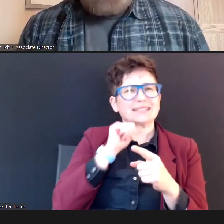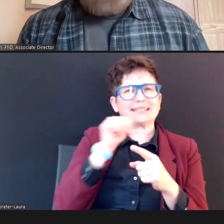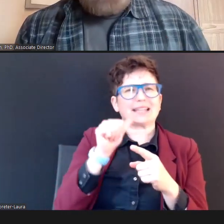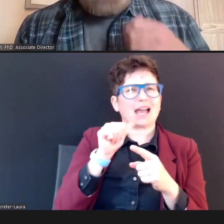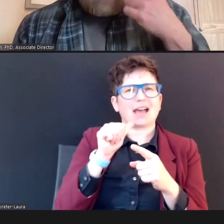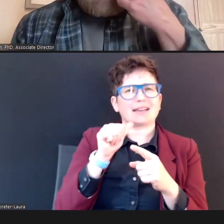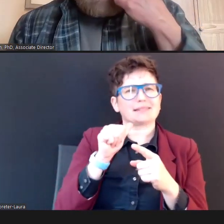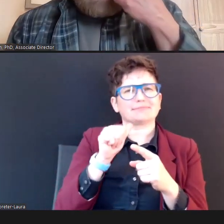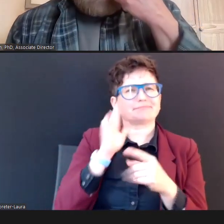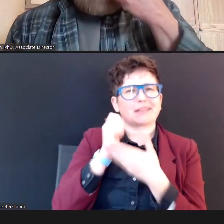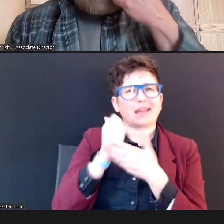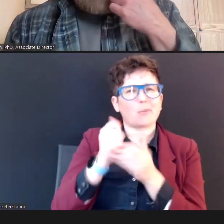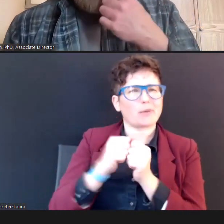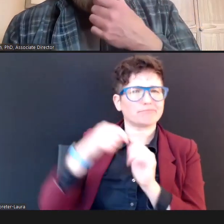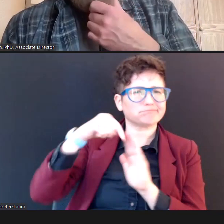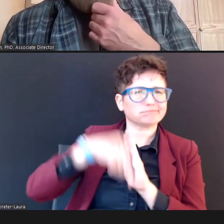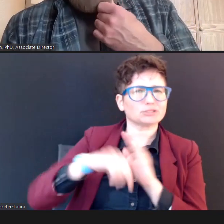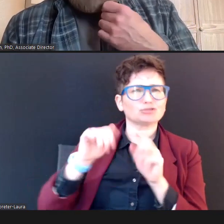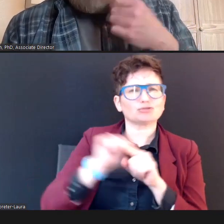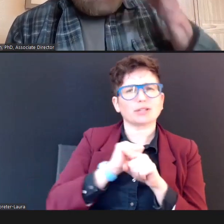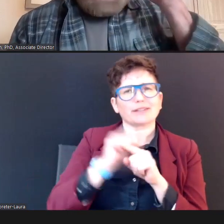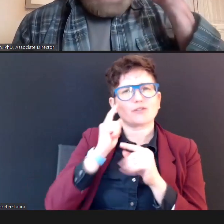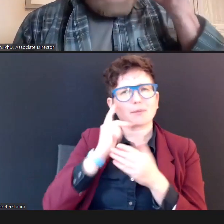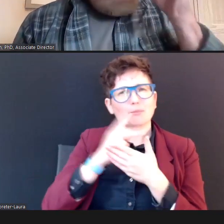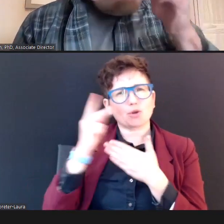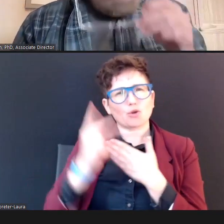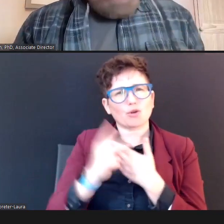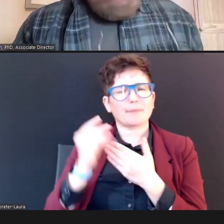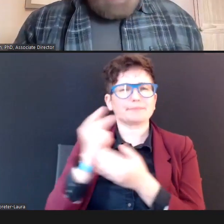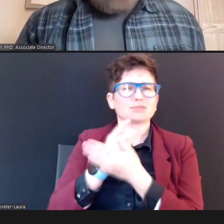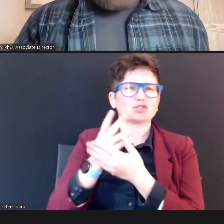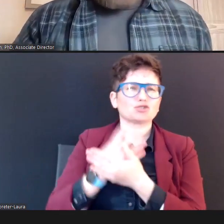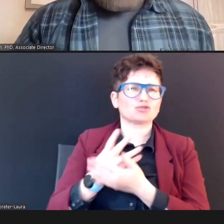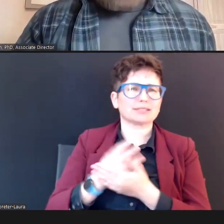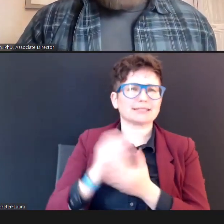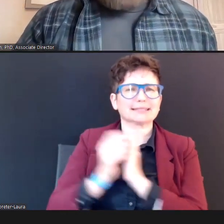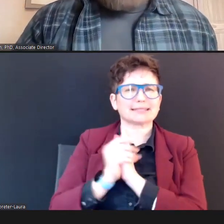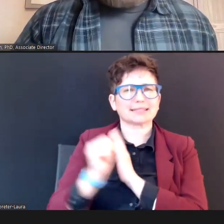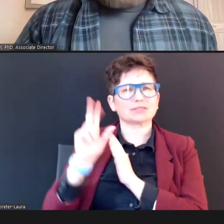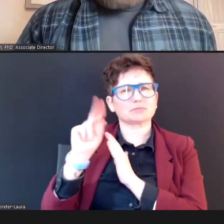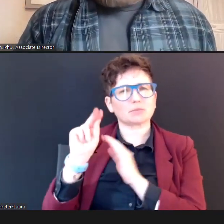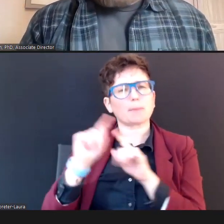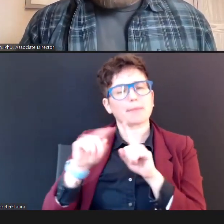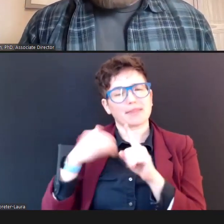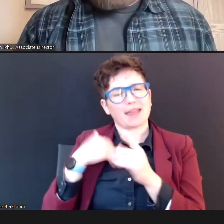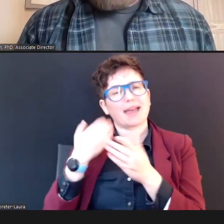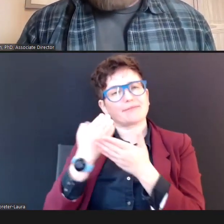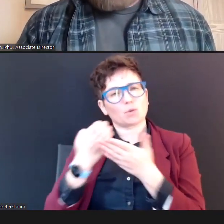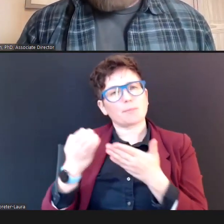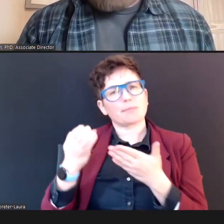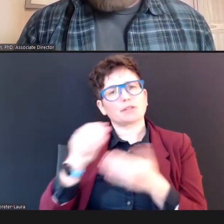training for a program and those screening skills they they do have